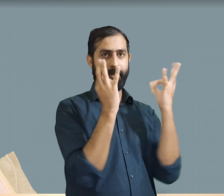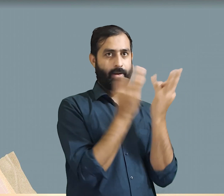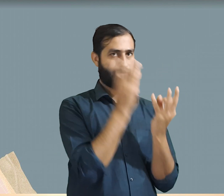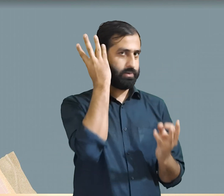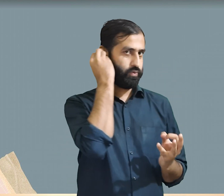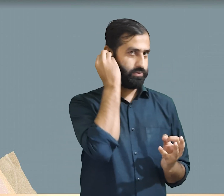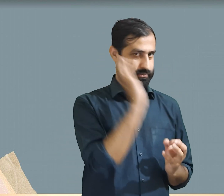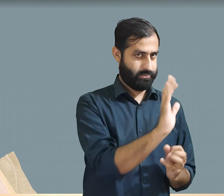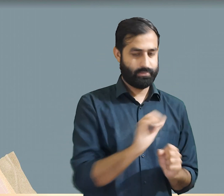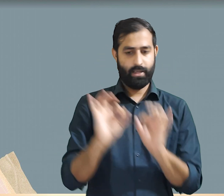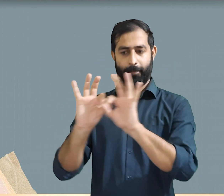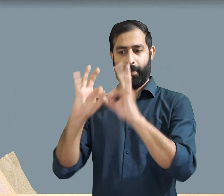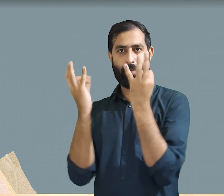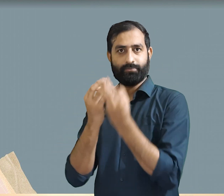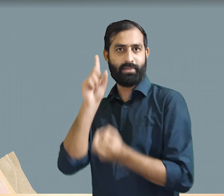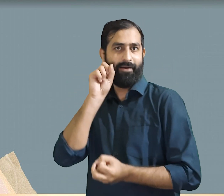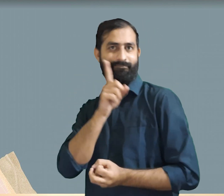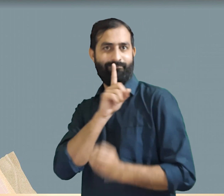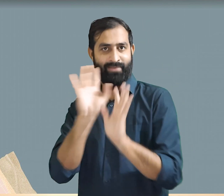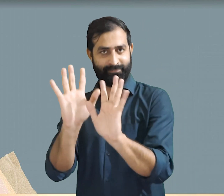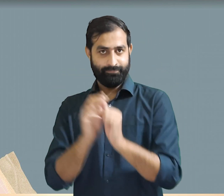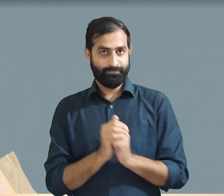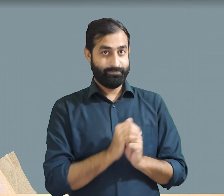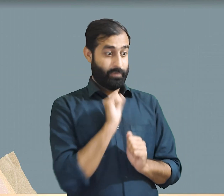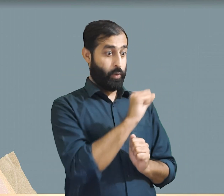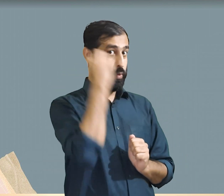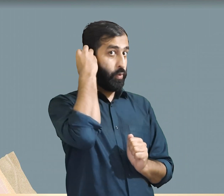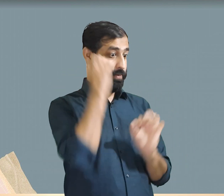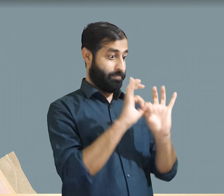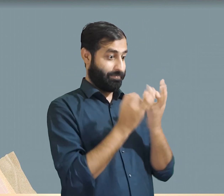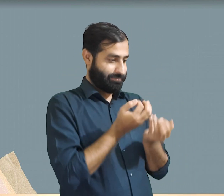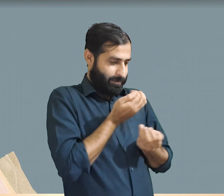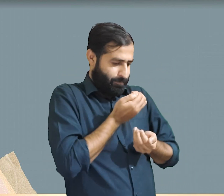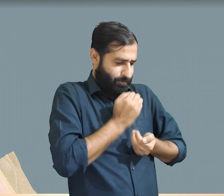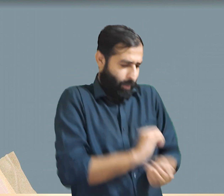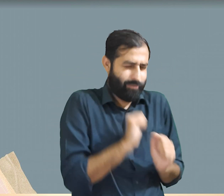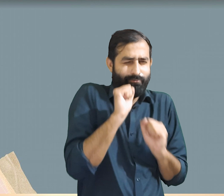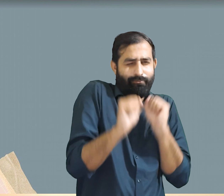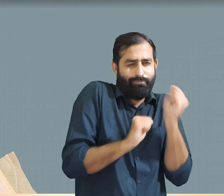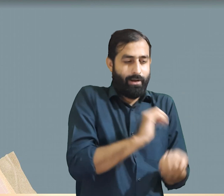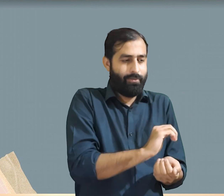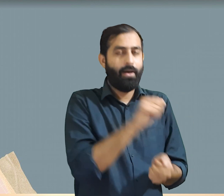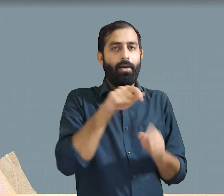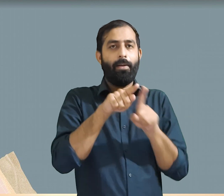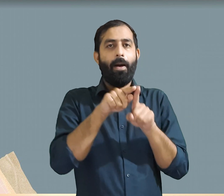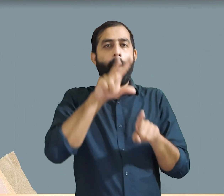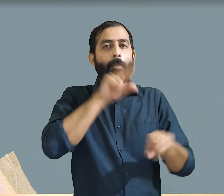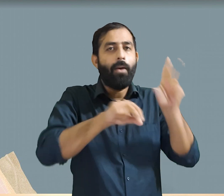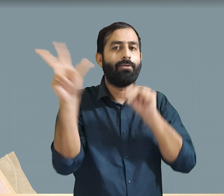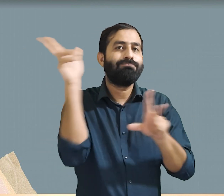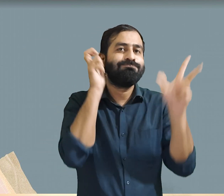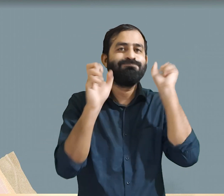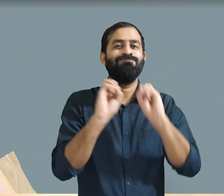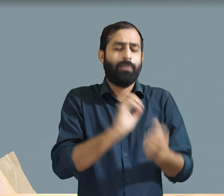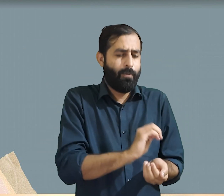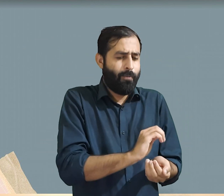In a hearing and a deaf family a child who was not taught to speak as an infant would eventually